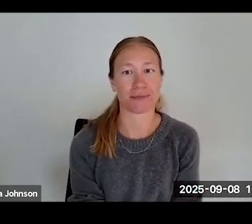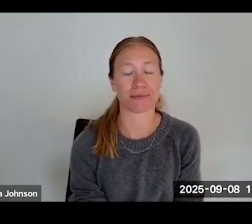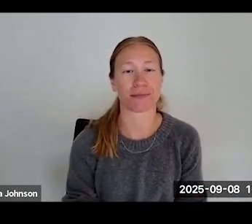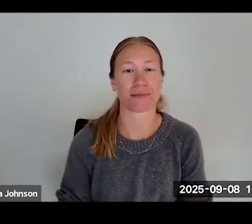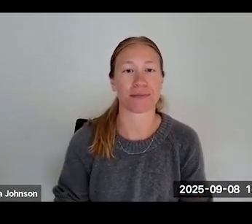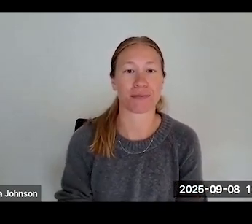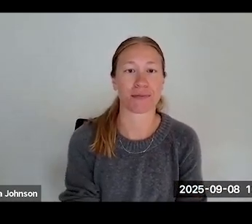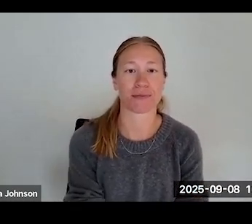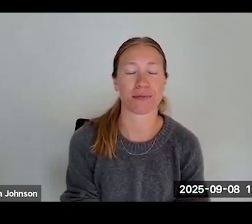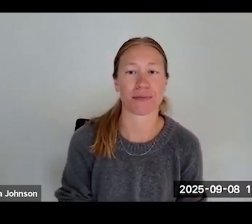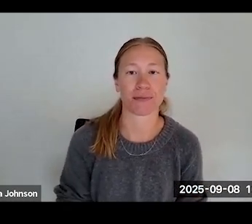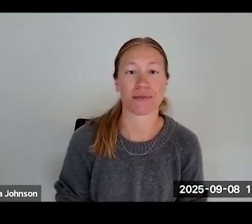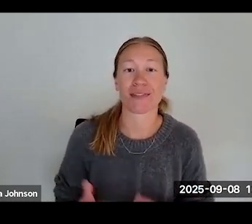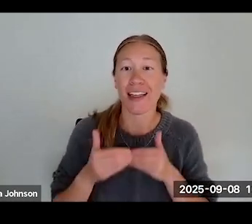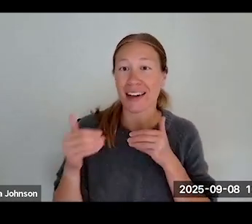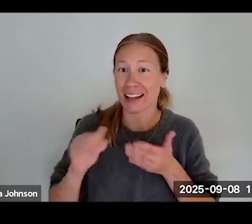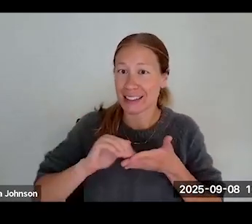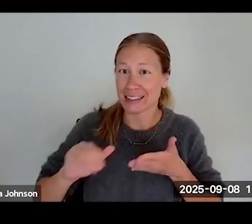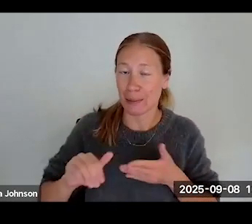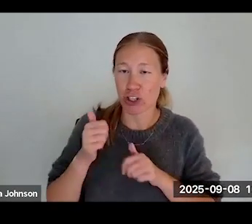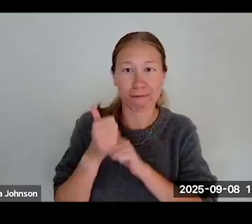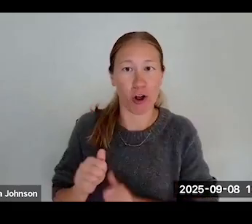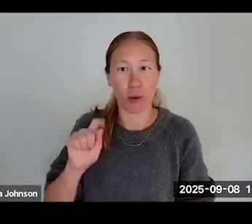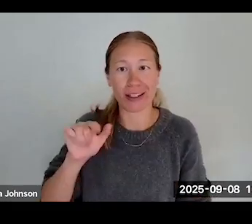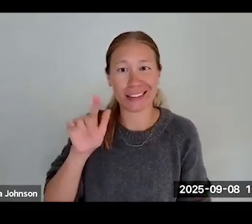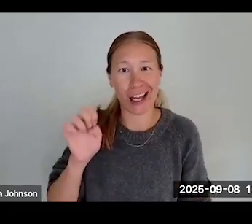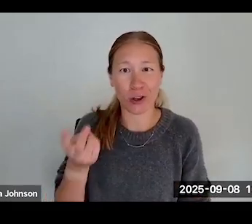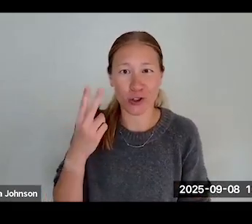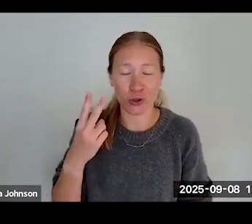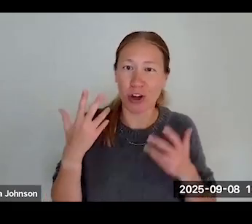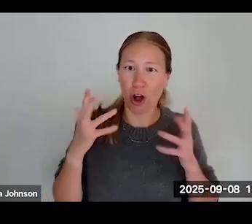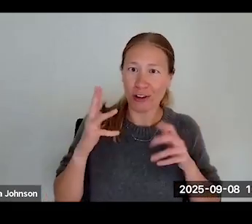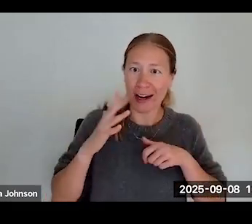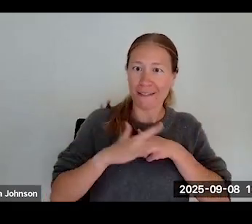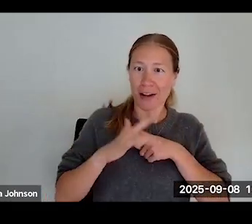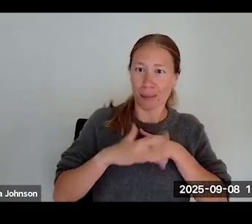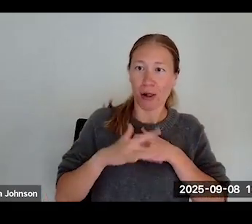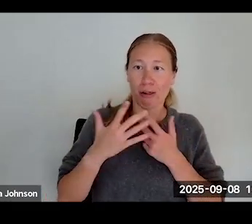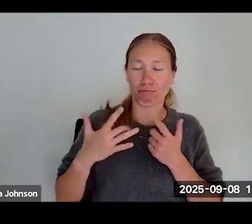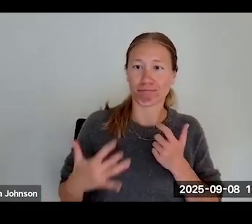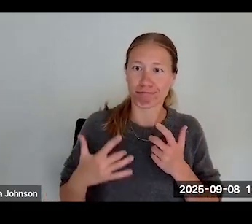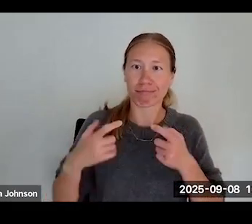So the next exception under Title II is for pre-existing conventional electronic documents.